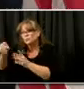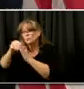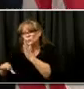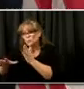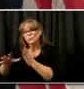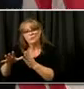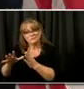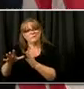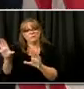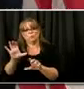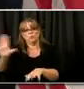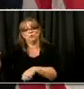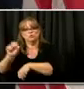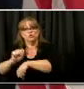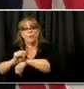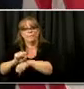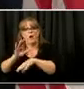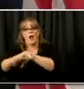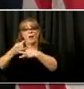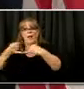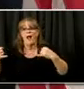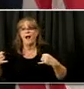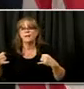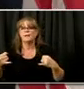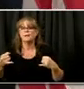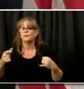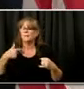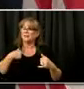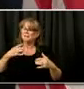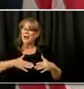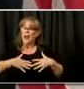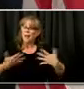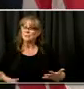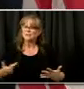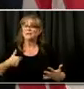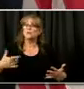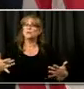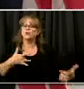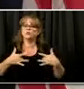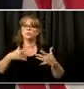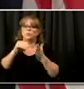aren't going to school in person and whose parents didn't enroll them in an online school please take